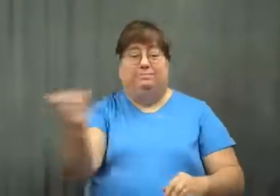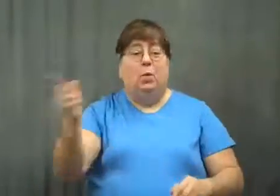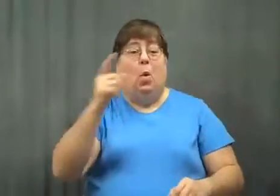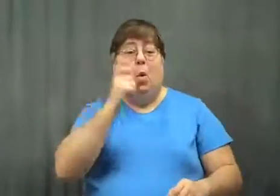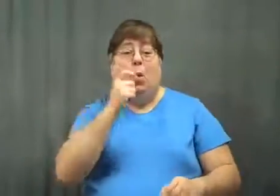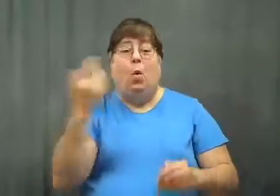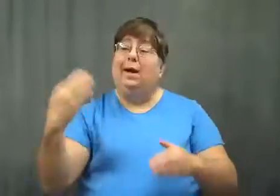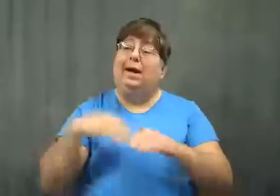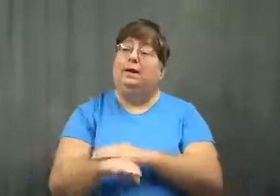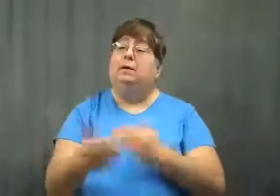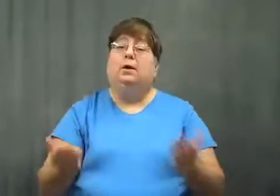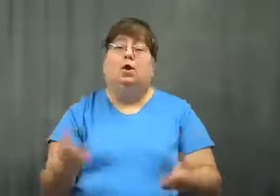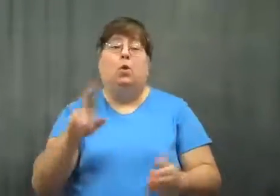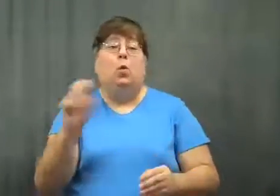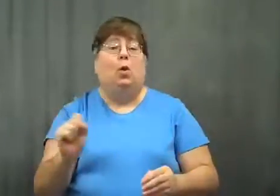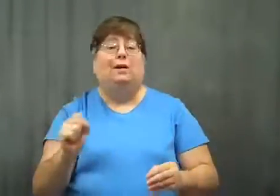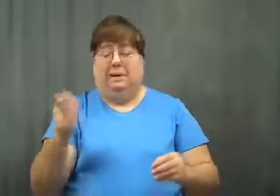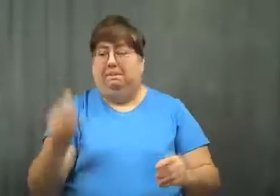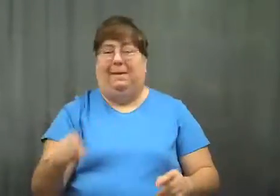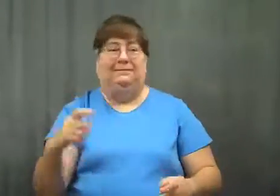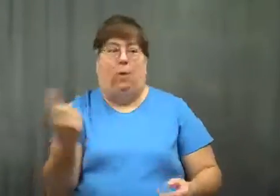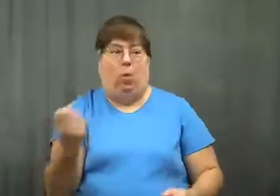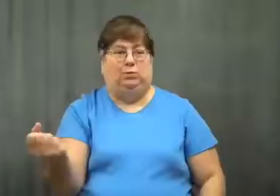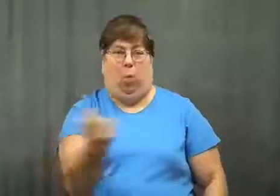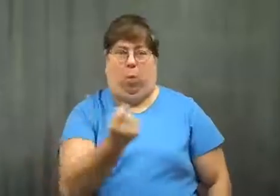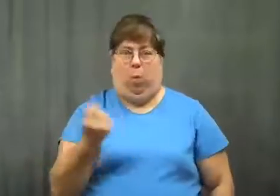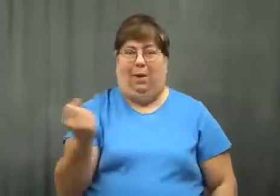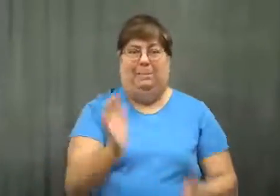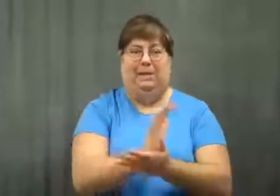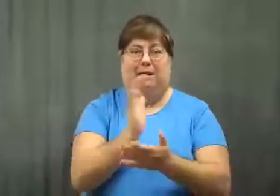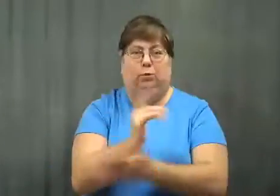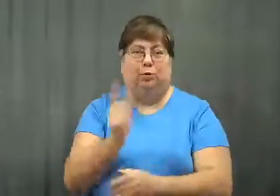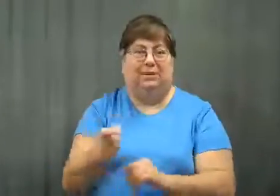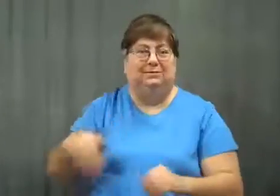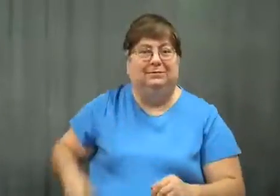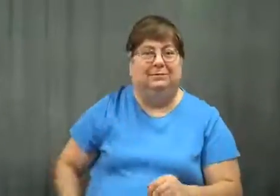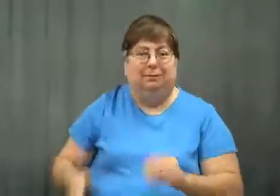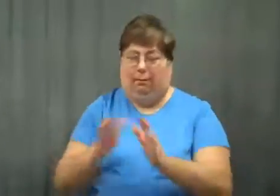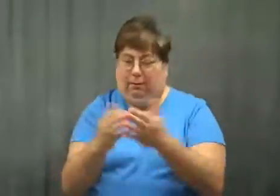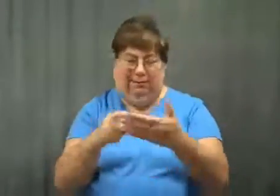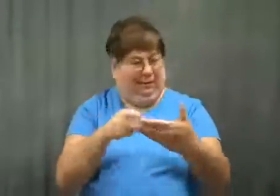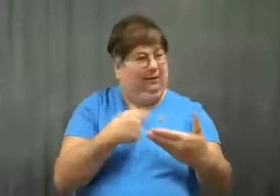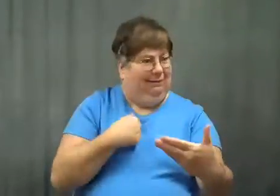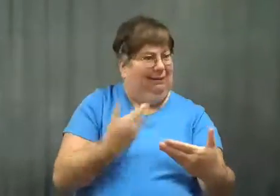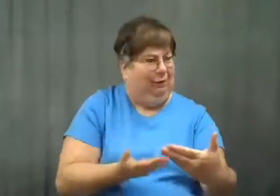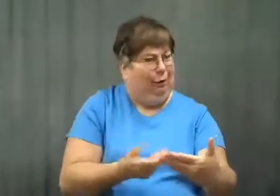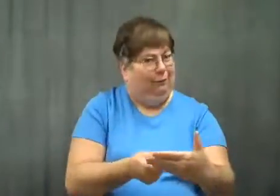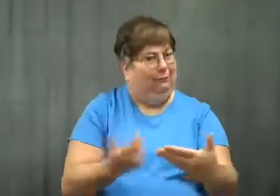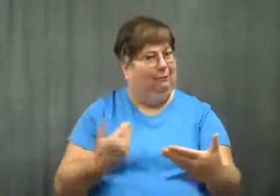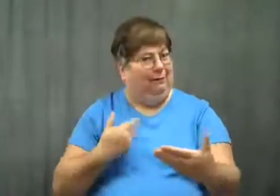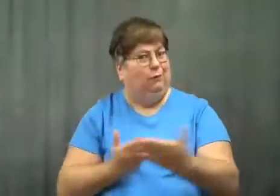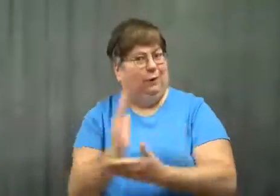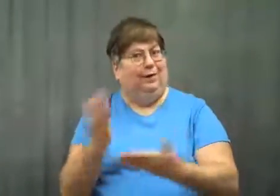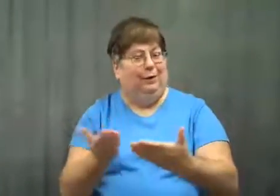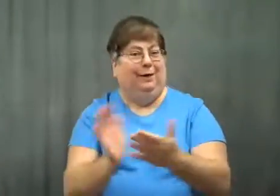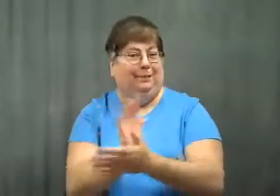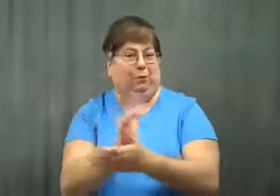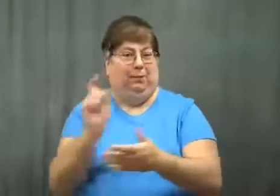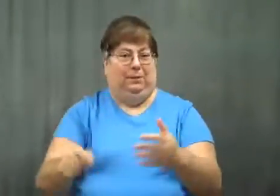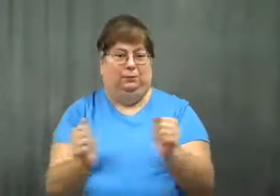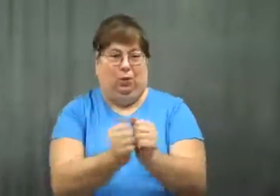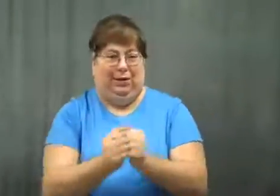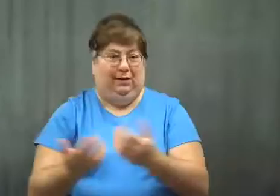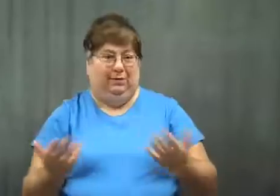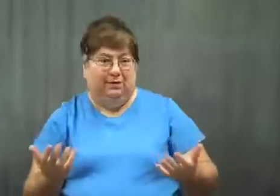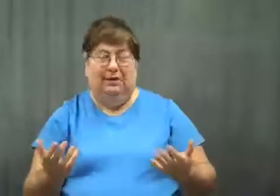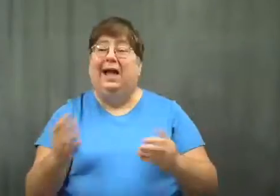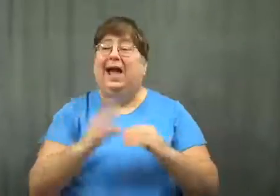This meant immigrants were required to have their papers at all times.